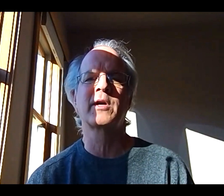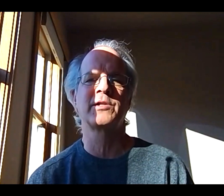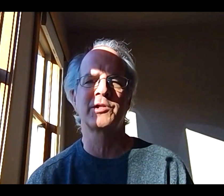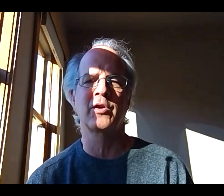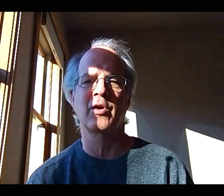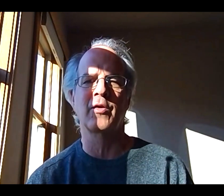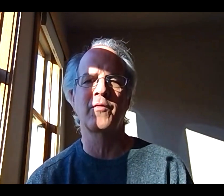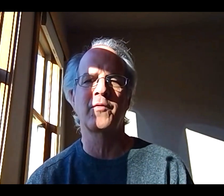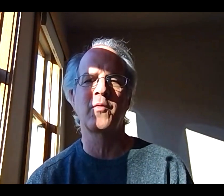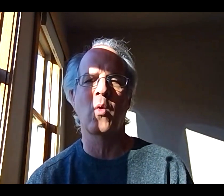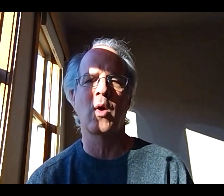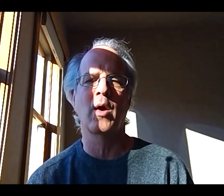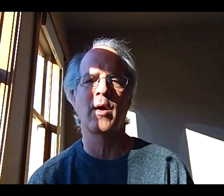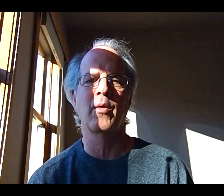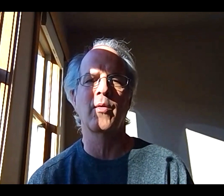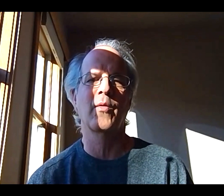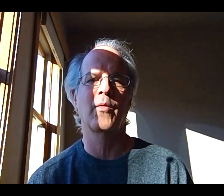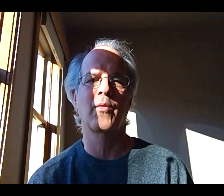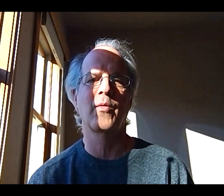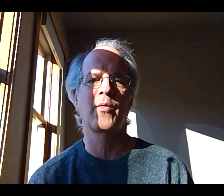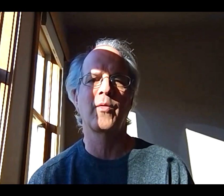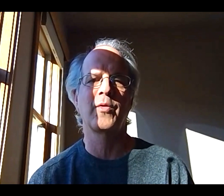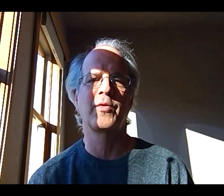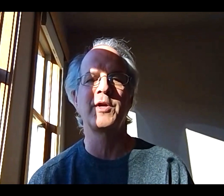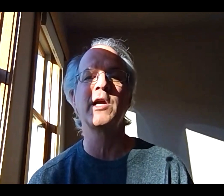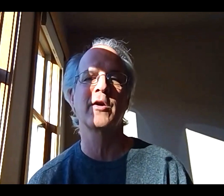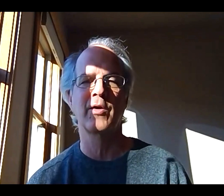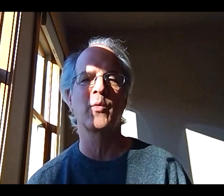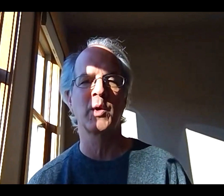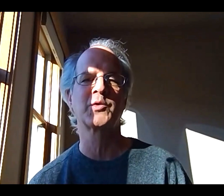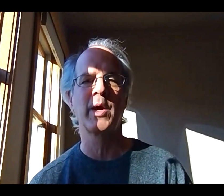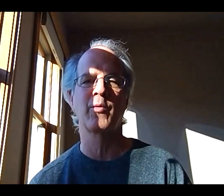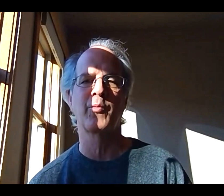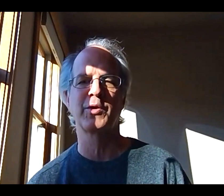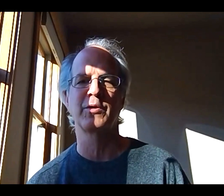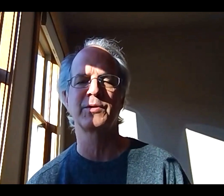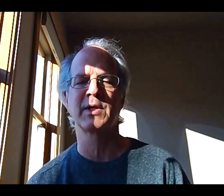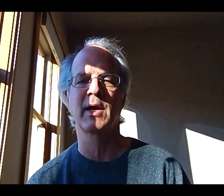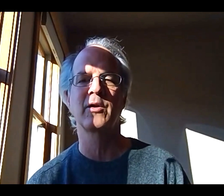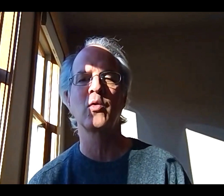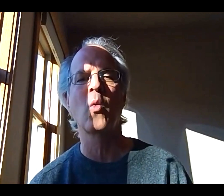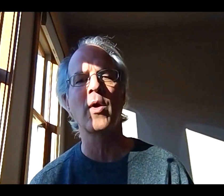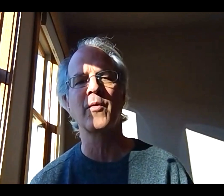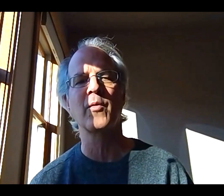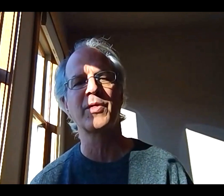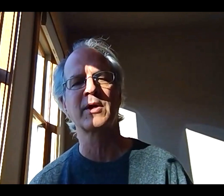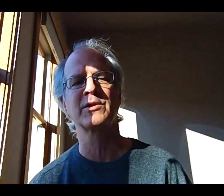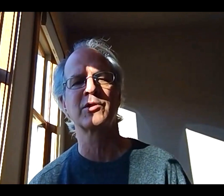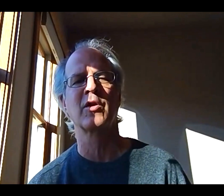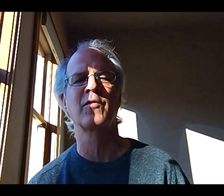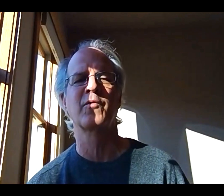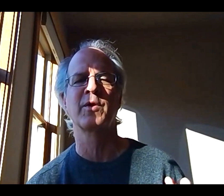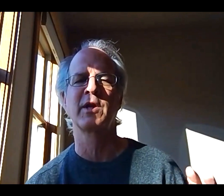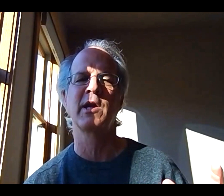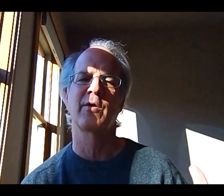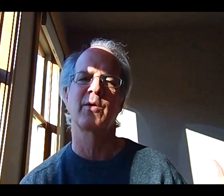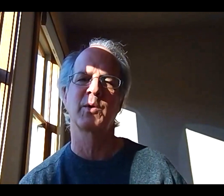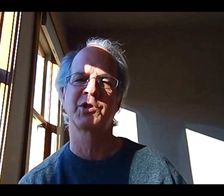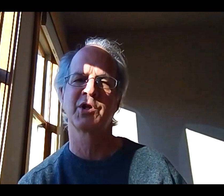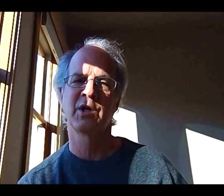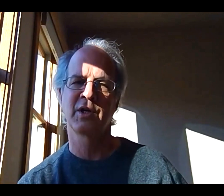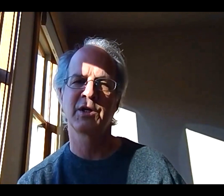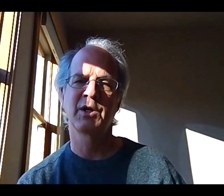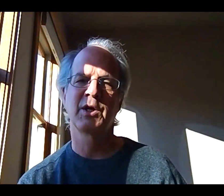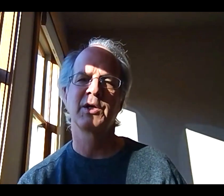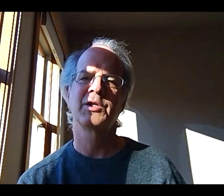concern for the year in which we were producing it, nor with a concern for the year in which